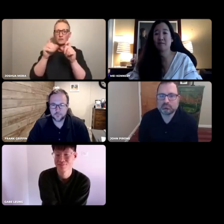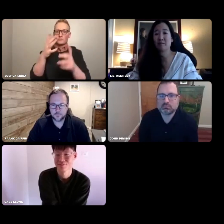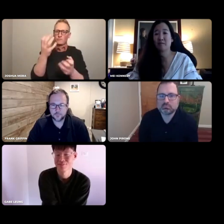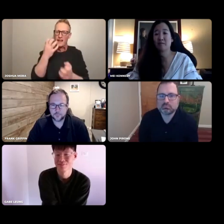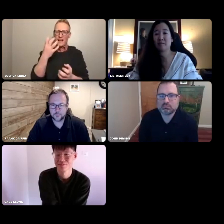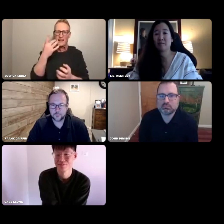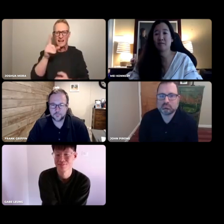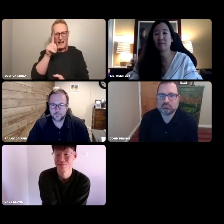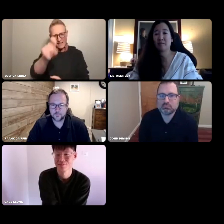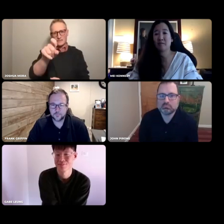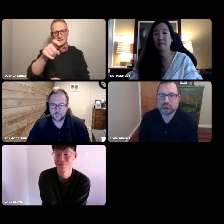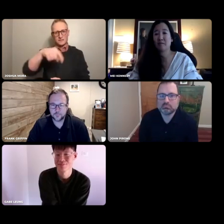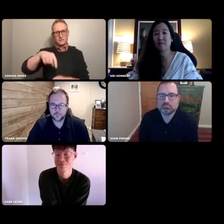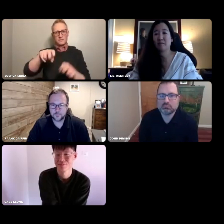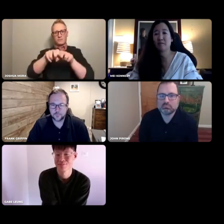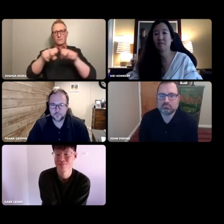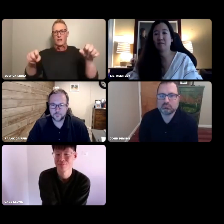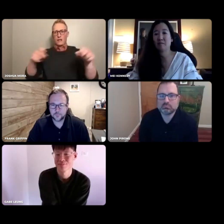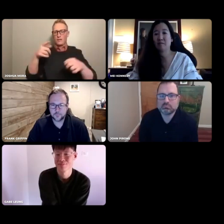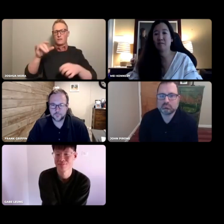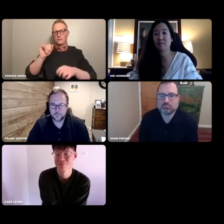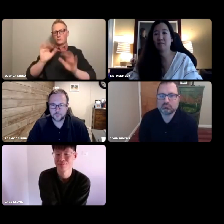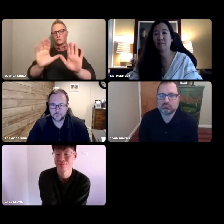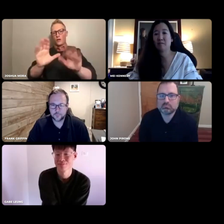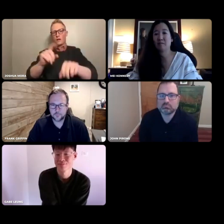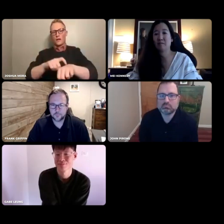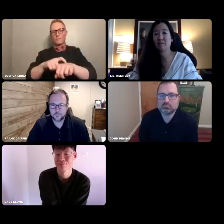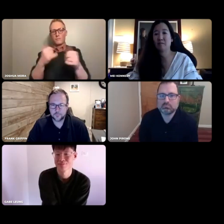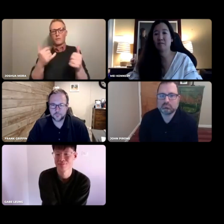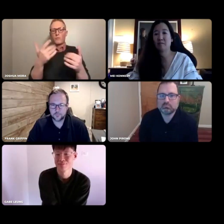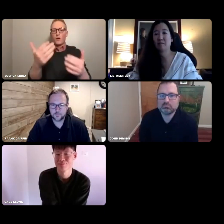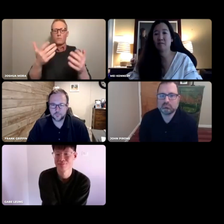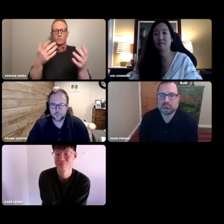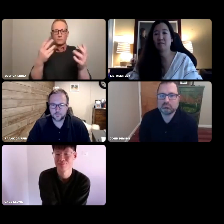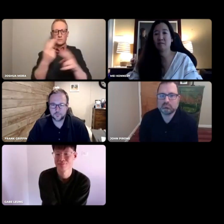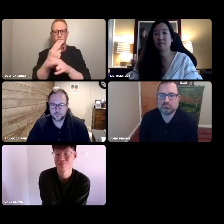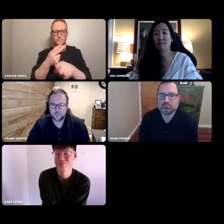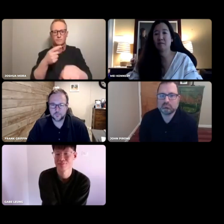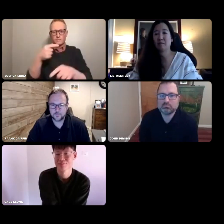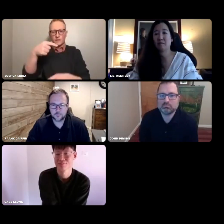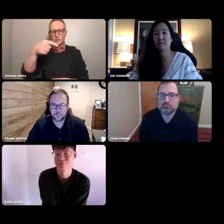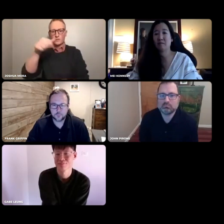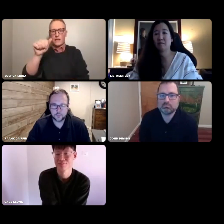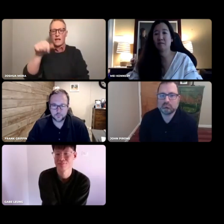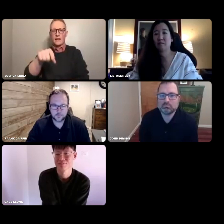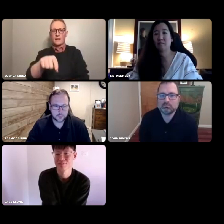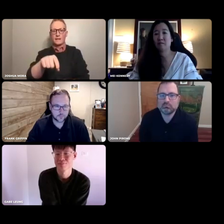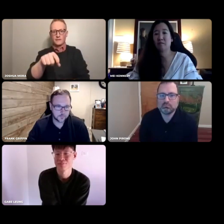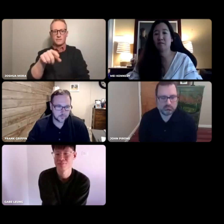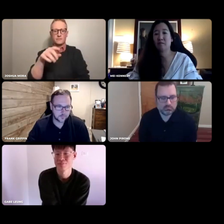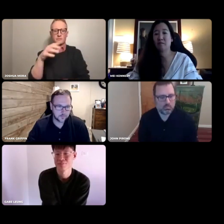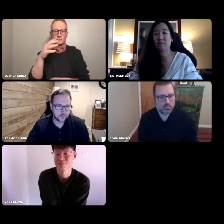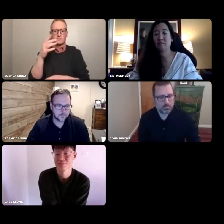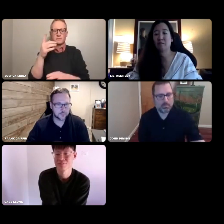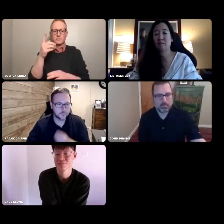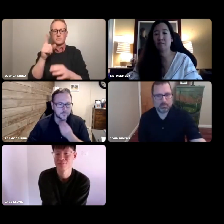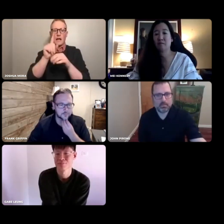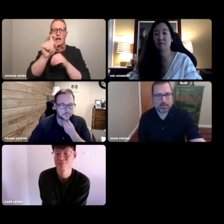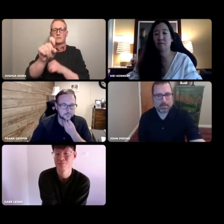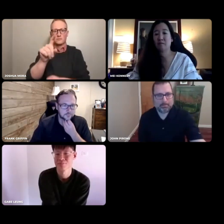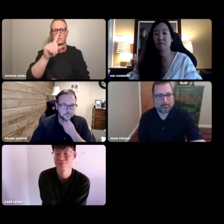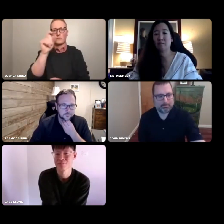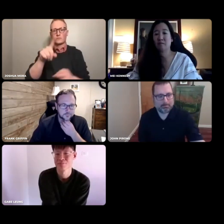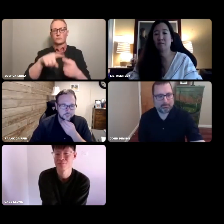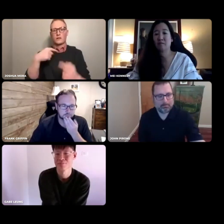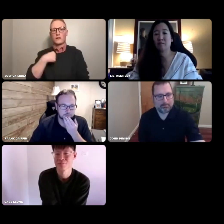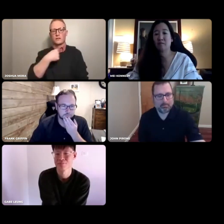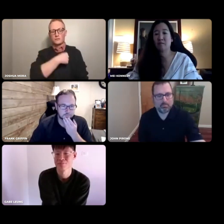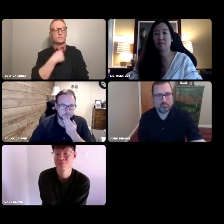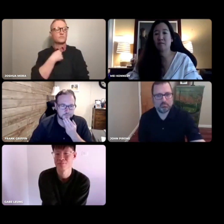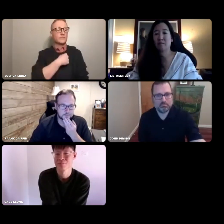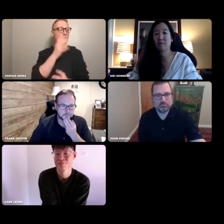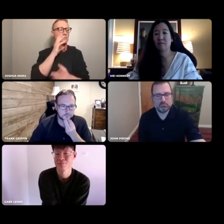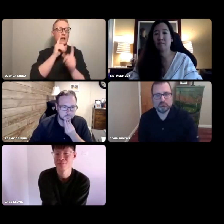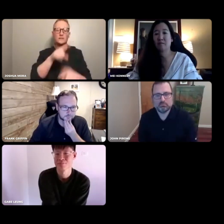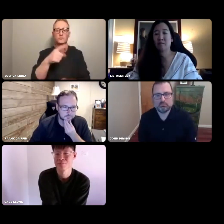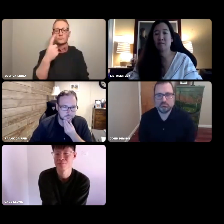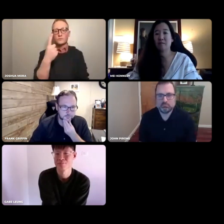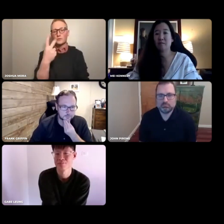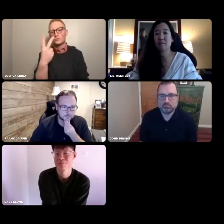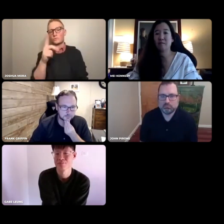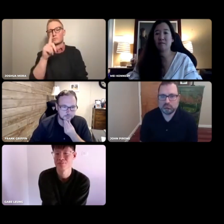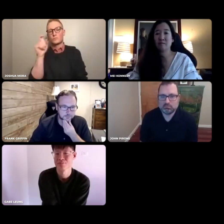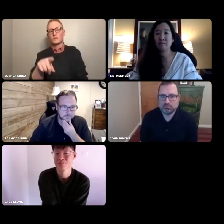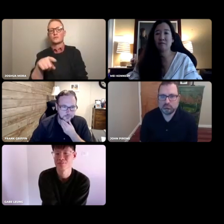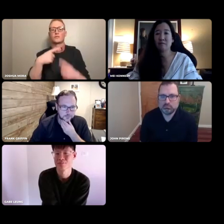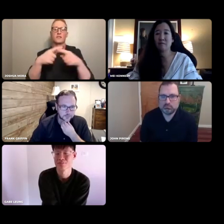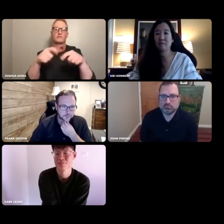If there are any burning questions in the audience, use the Q&A button.